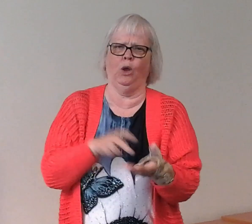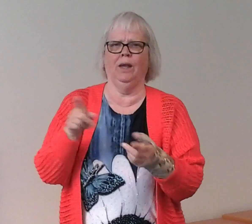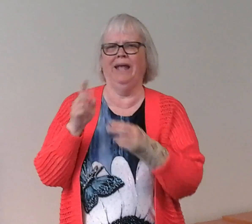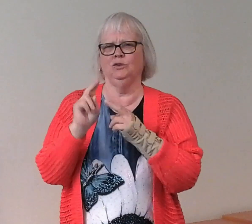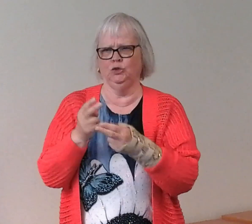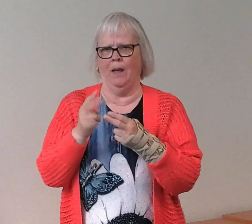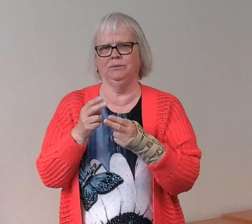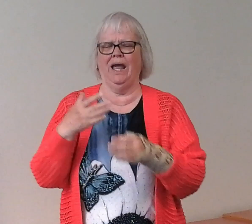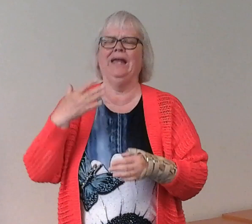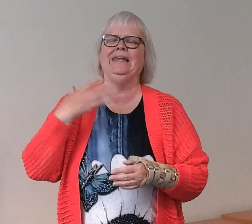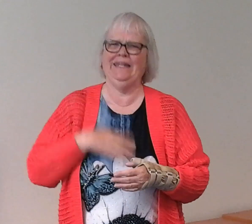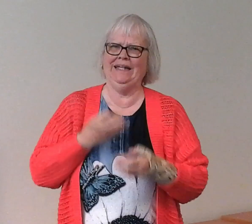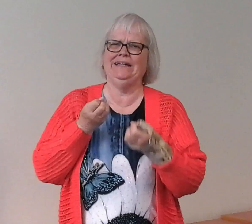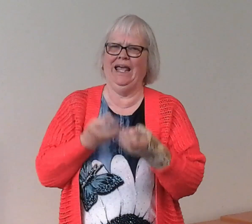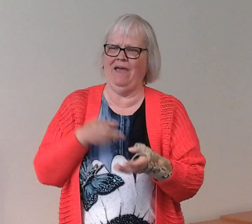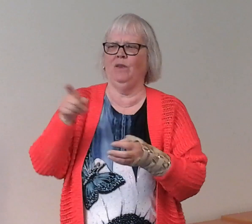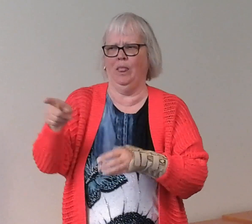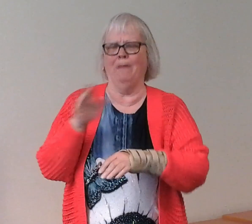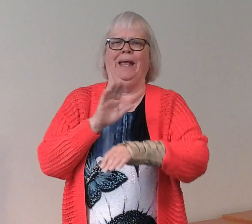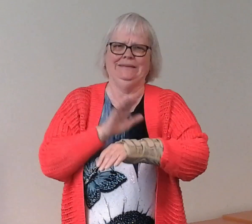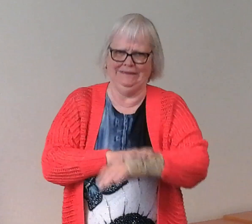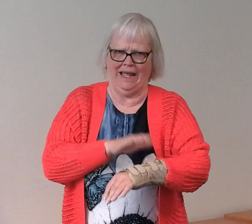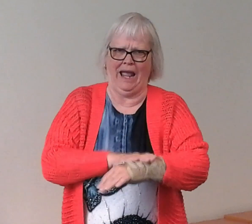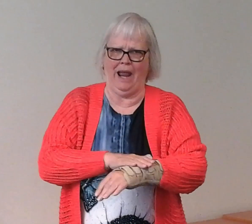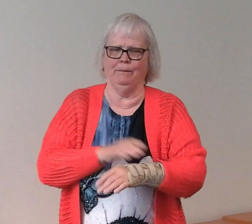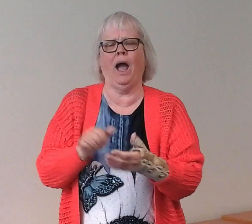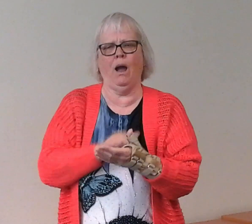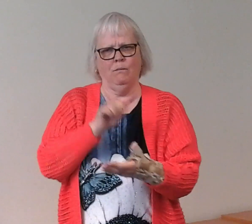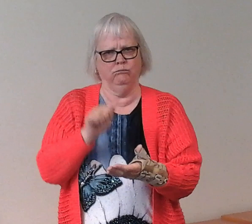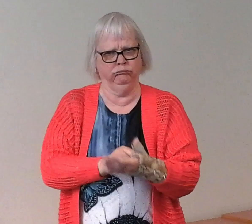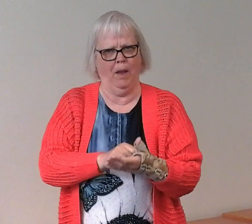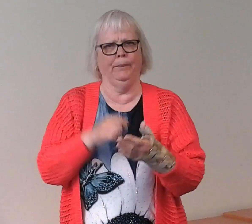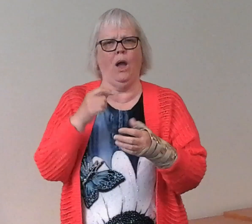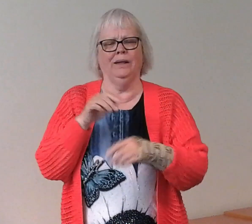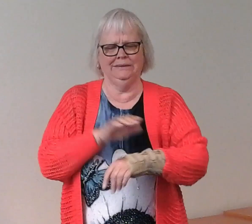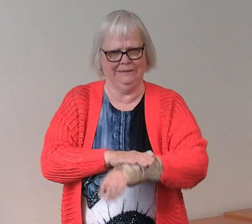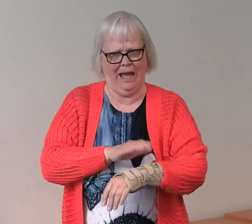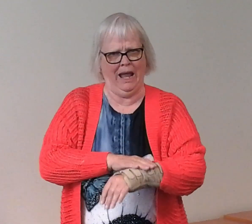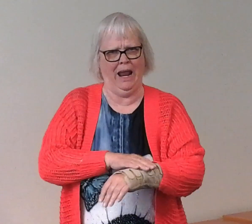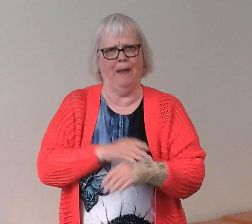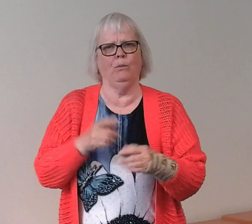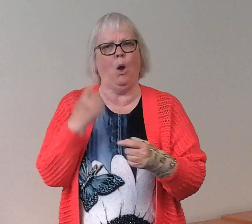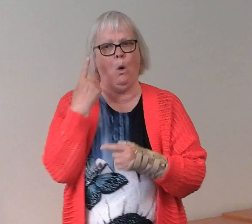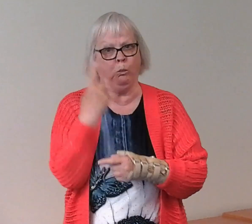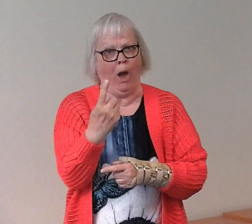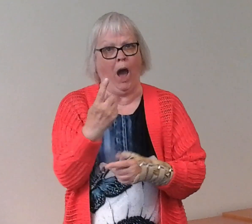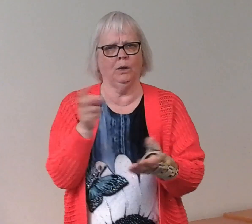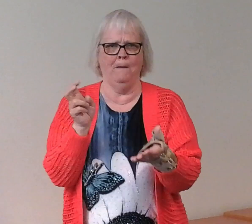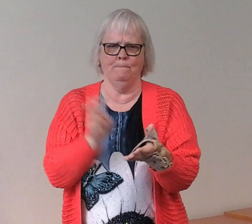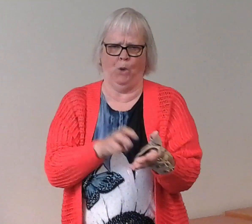book the one interpreter and give them time, an appropriate amount of time and just the